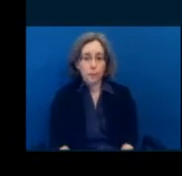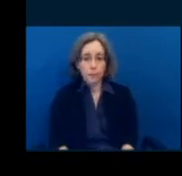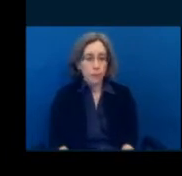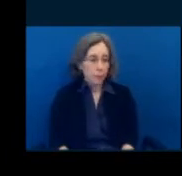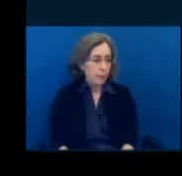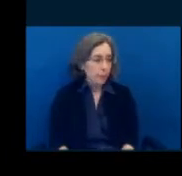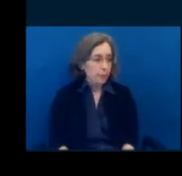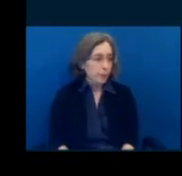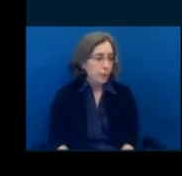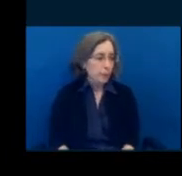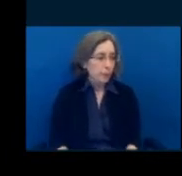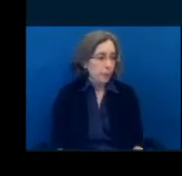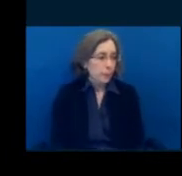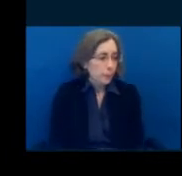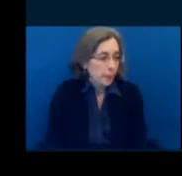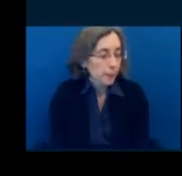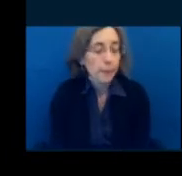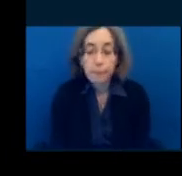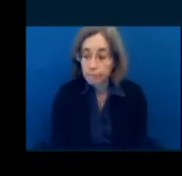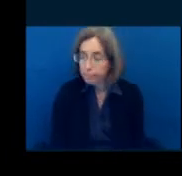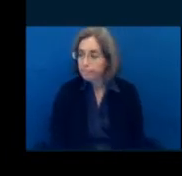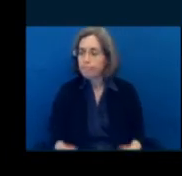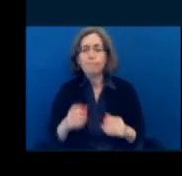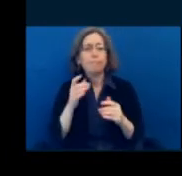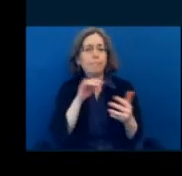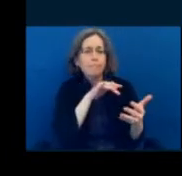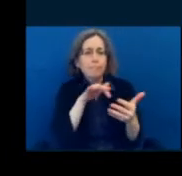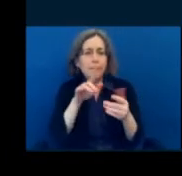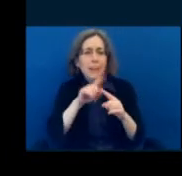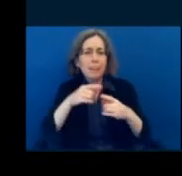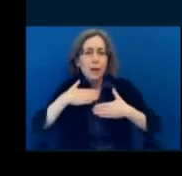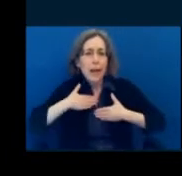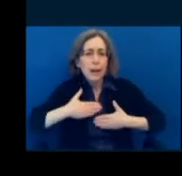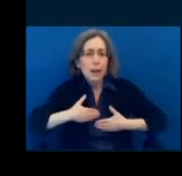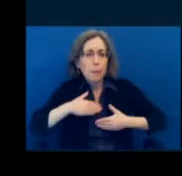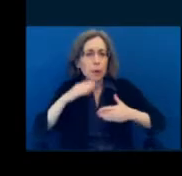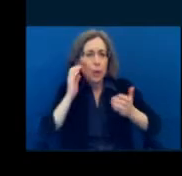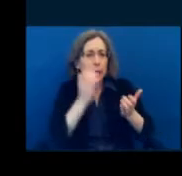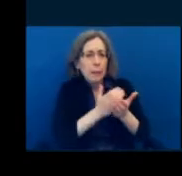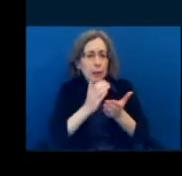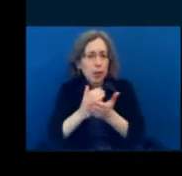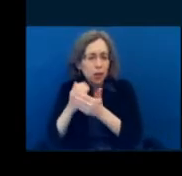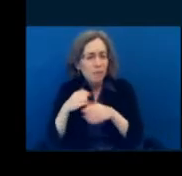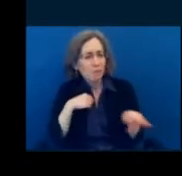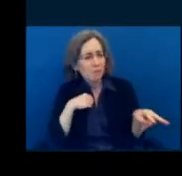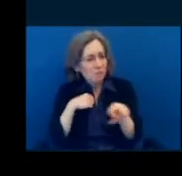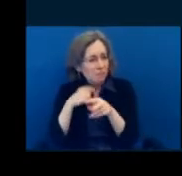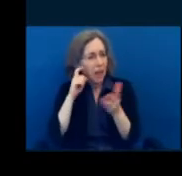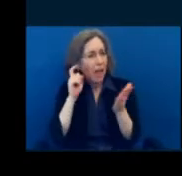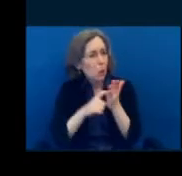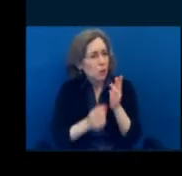MORE ANATOMICAL IMAGES I RESEARCHED, THE MORE I BEGAN TO REALIZE THEY WERE PREDOMINANTLY MALE BODIES ESPECIALLY THOSE